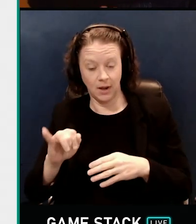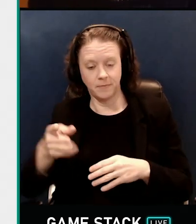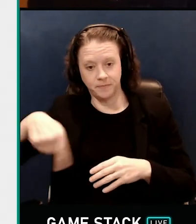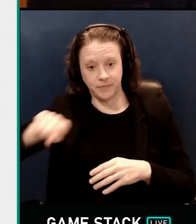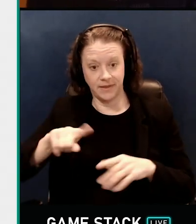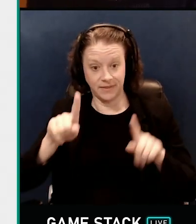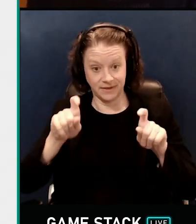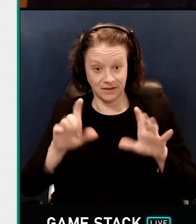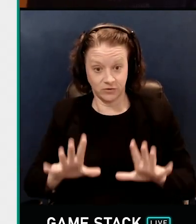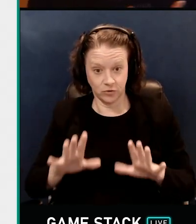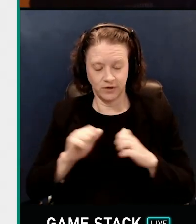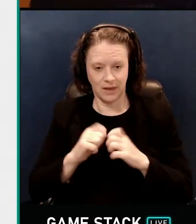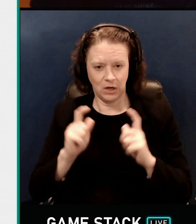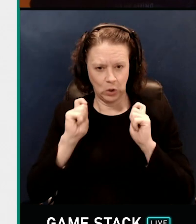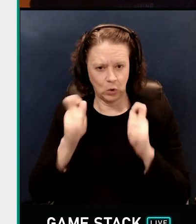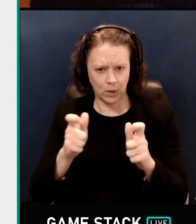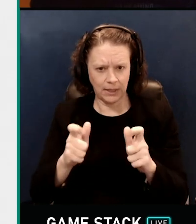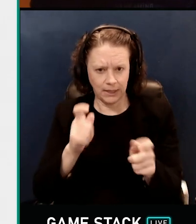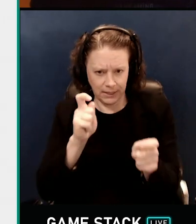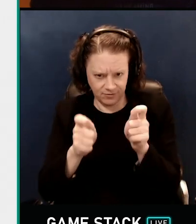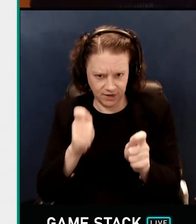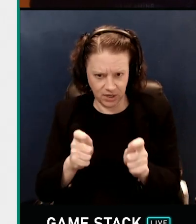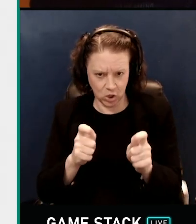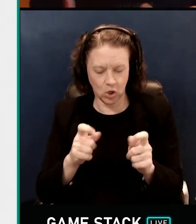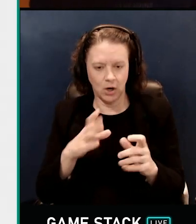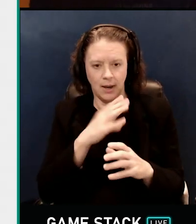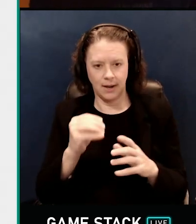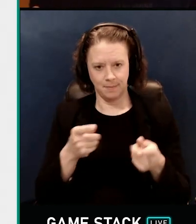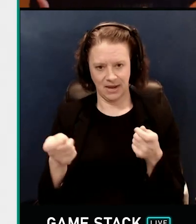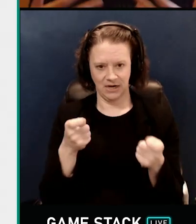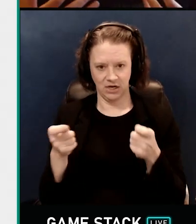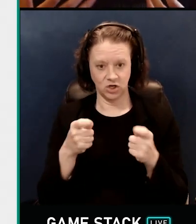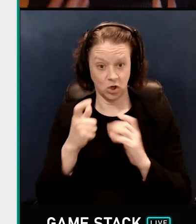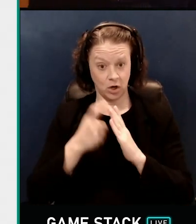configure and manage automation and feel that they have autonomy